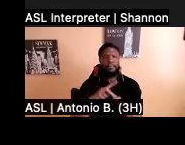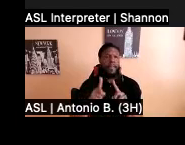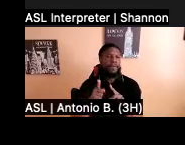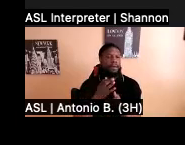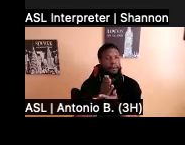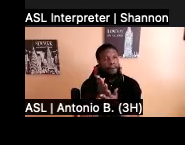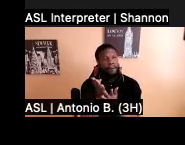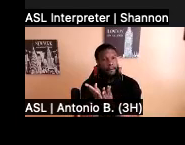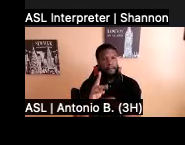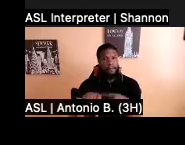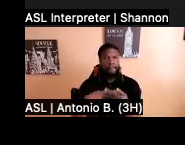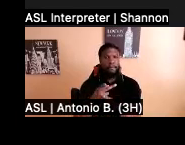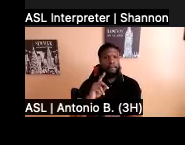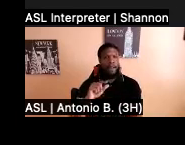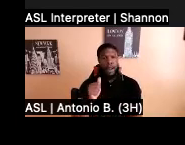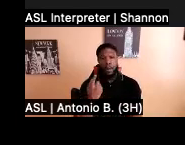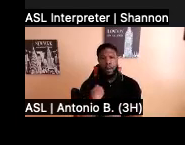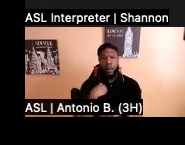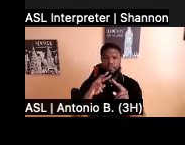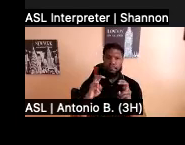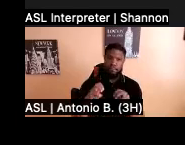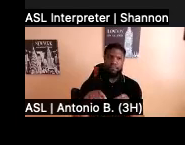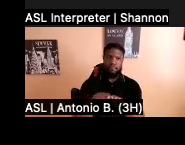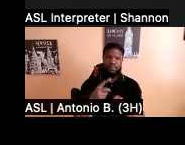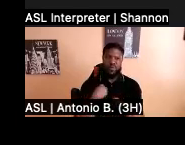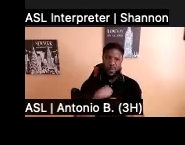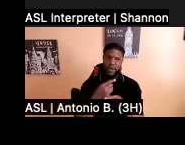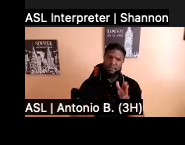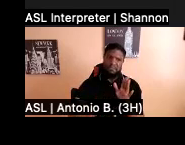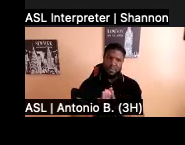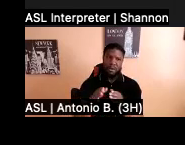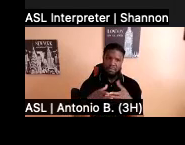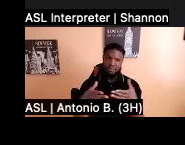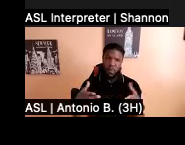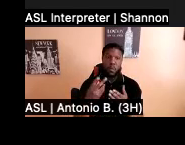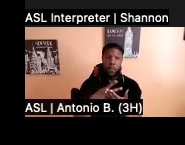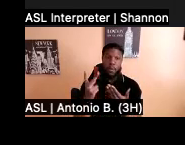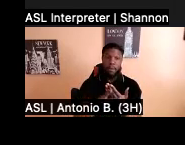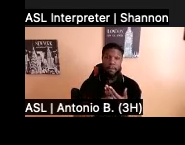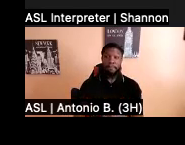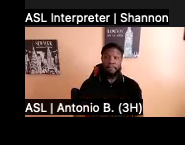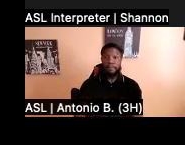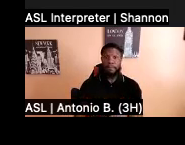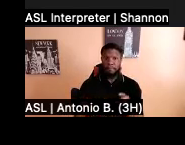at as we grow and improve the program. [Maura, presenter] We were already using WCOnline for main